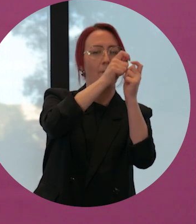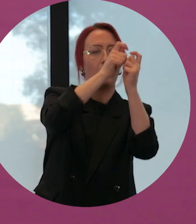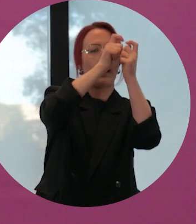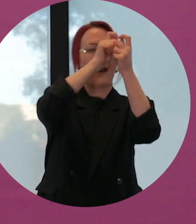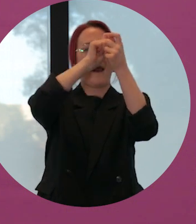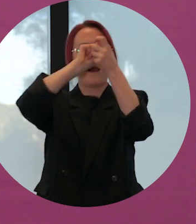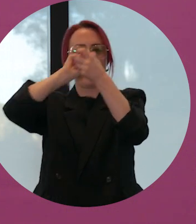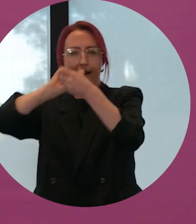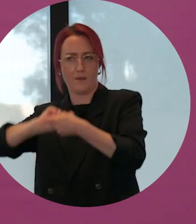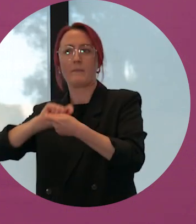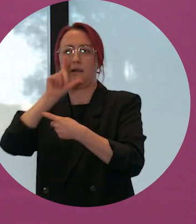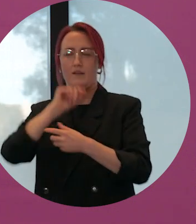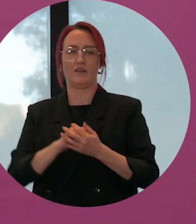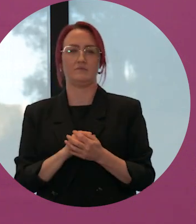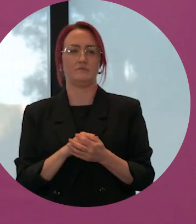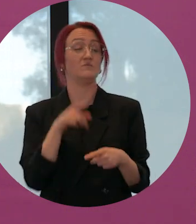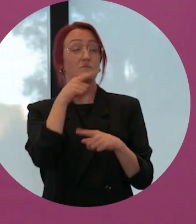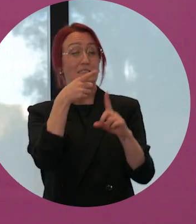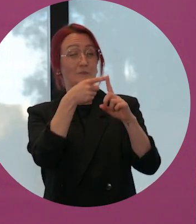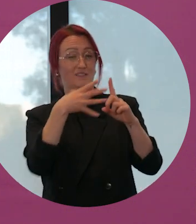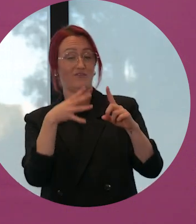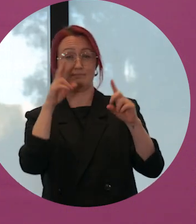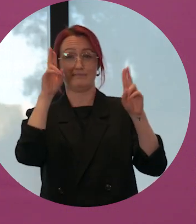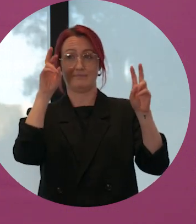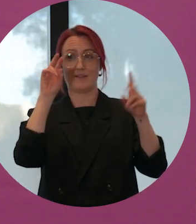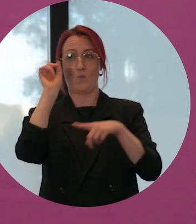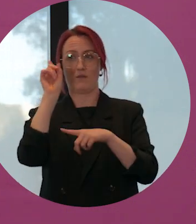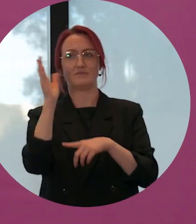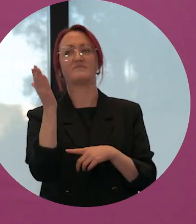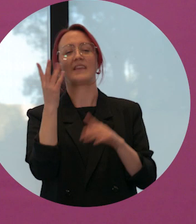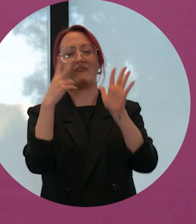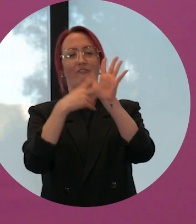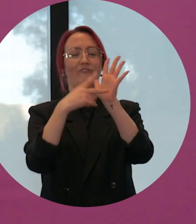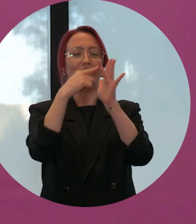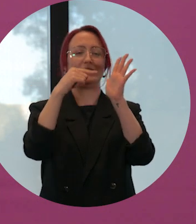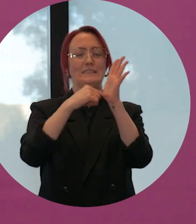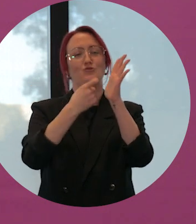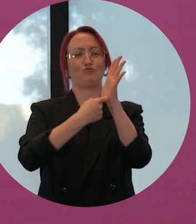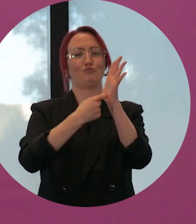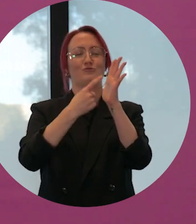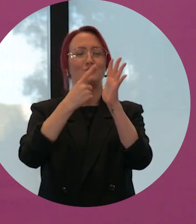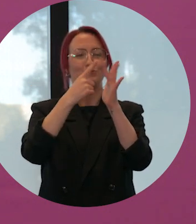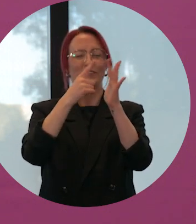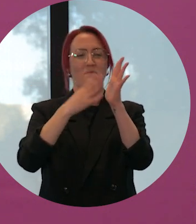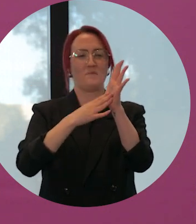This kind of modified thermoset is called a vitrimer. So far in my PhD, I have developed